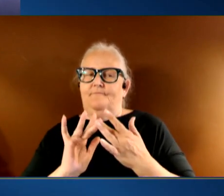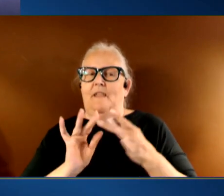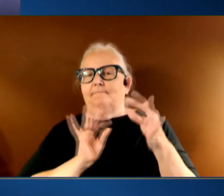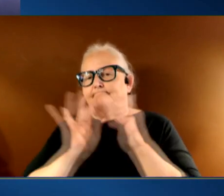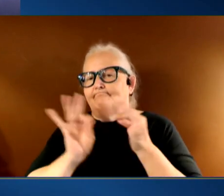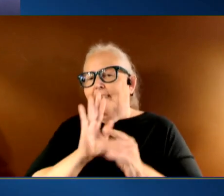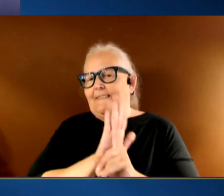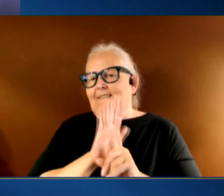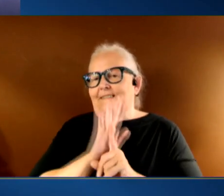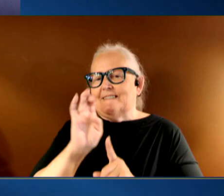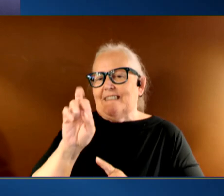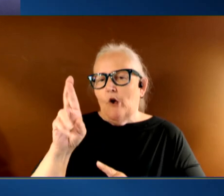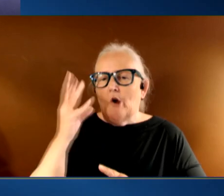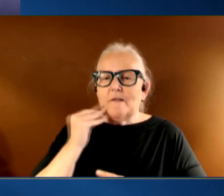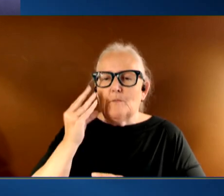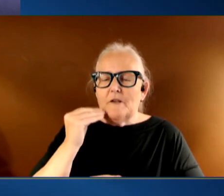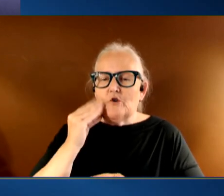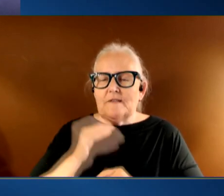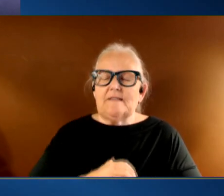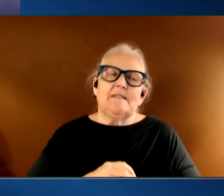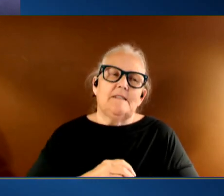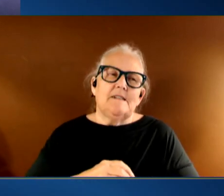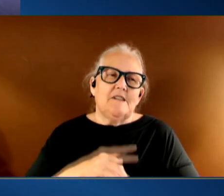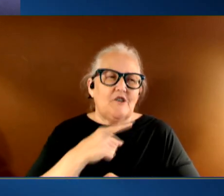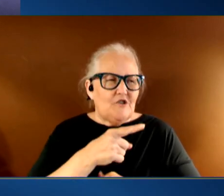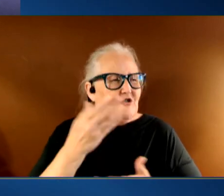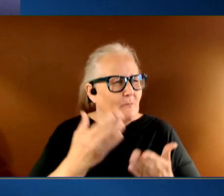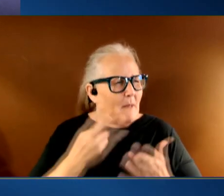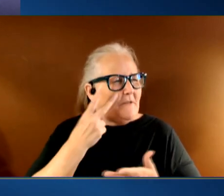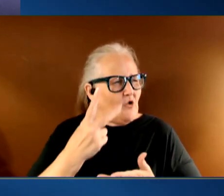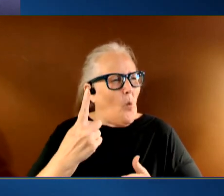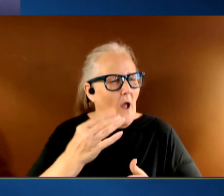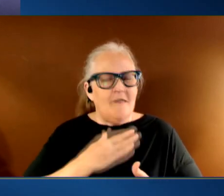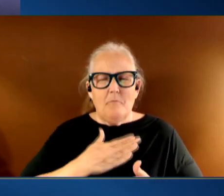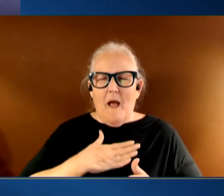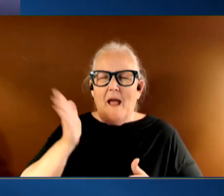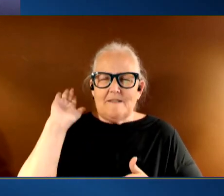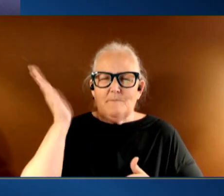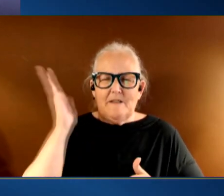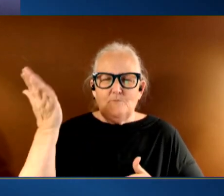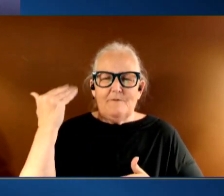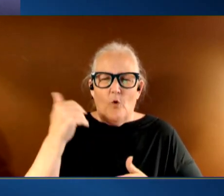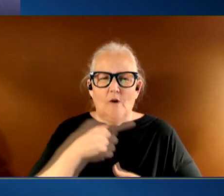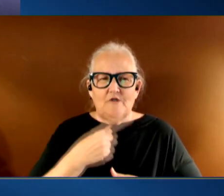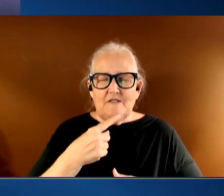the early -- I think she had seen a talk I had given, and was saying, "Can we do something?"